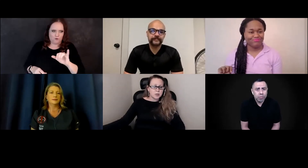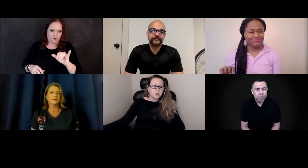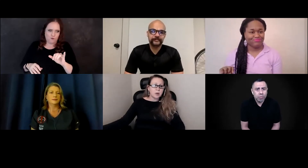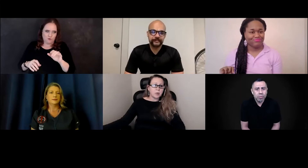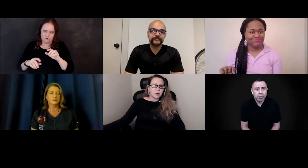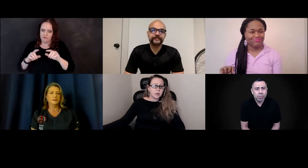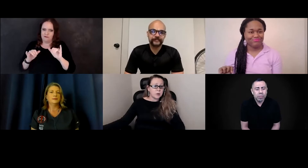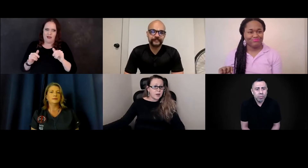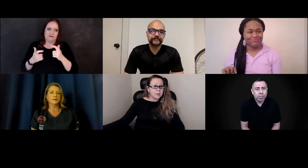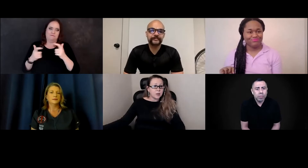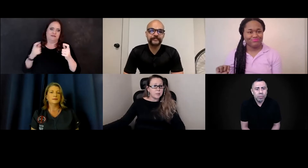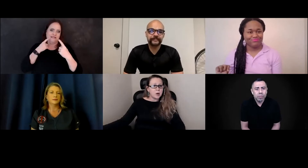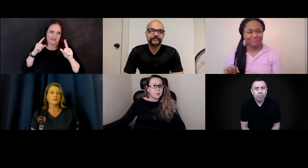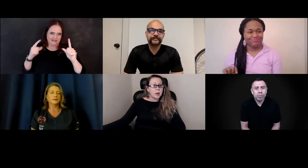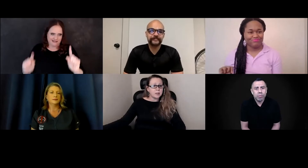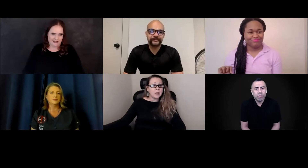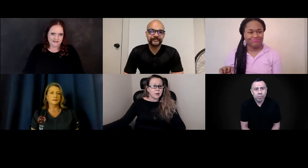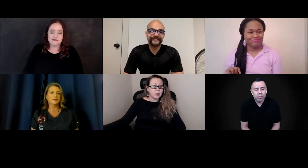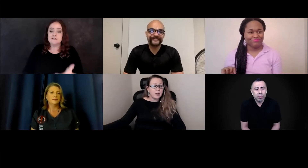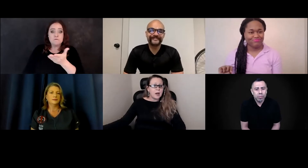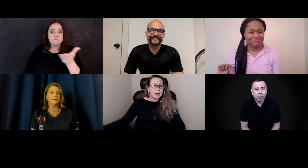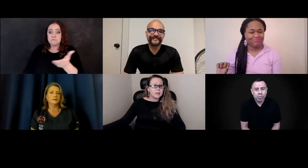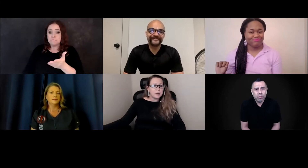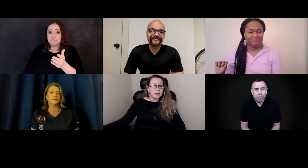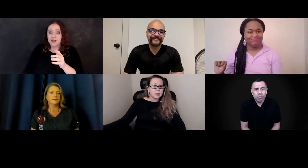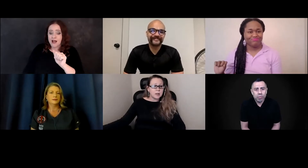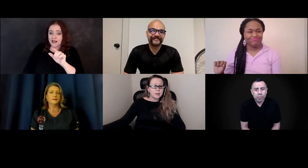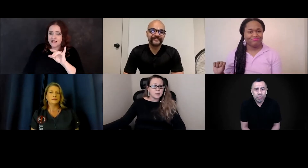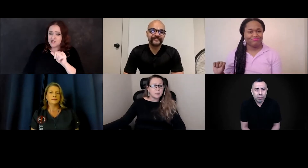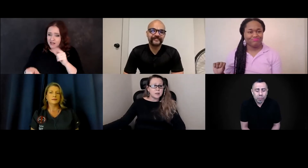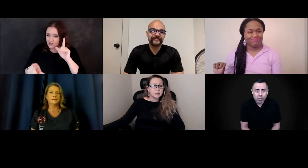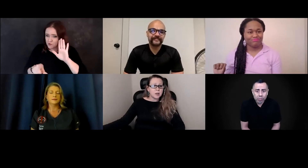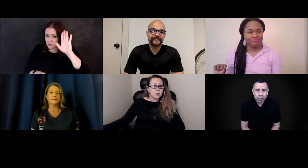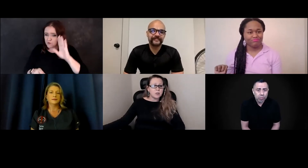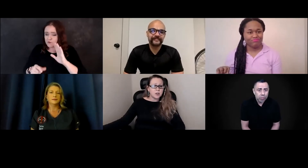very important for you and in fact, that will come up later in the panel. I'm glad that's been so good for you.